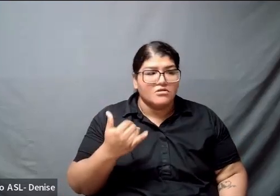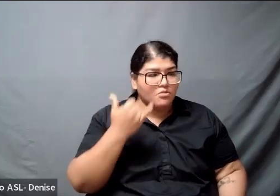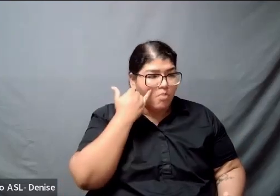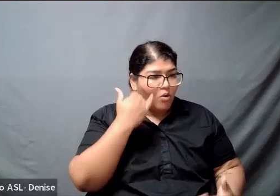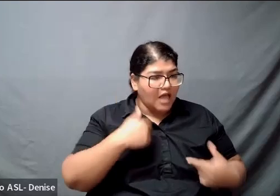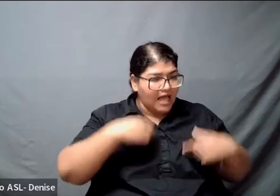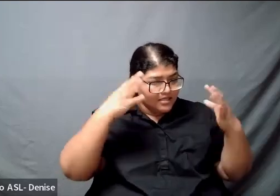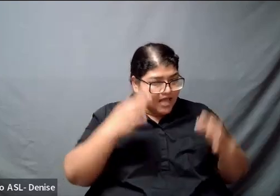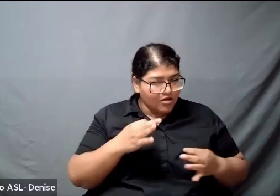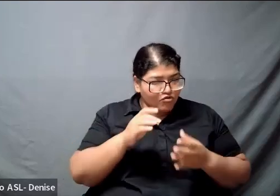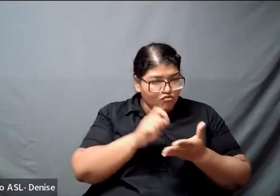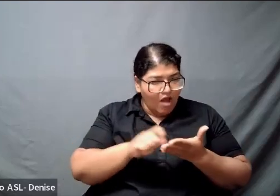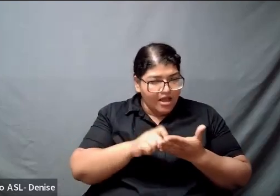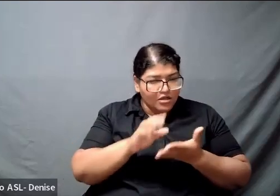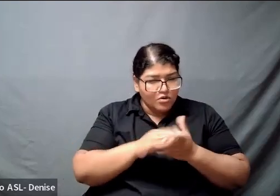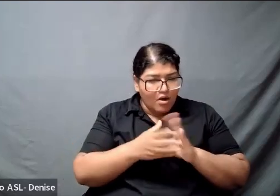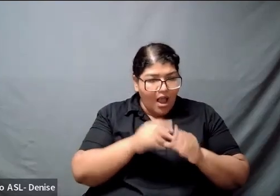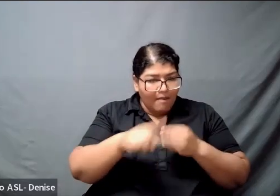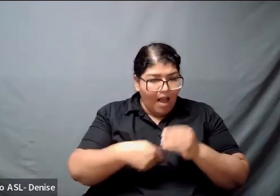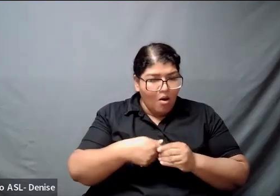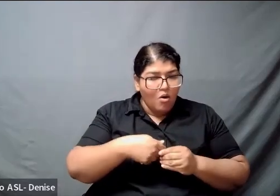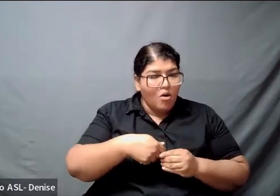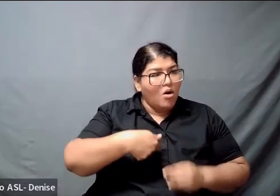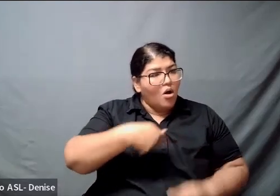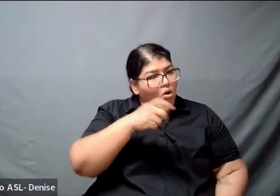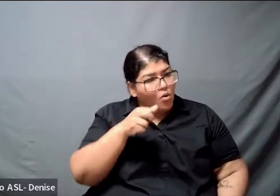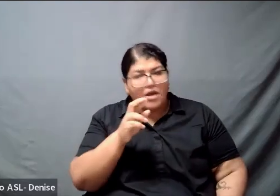And I went to the bookstore and there still was very little. There was like,